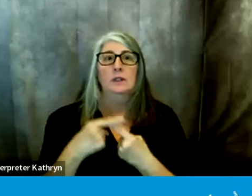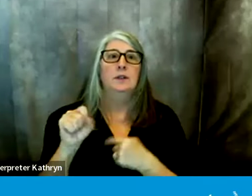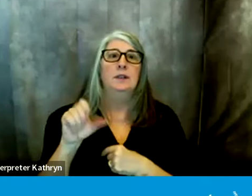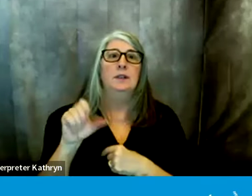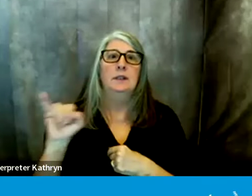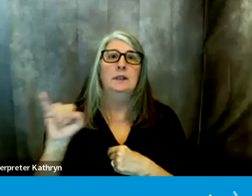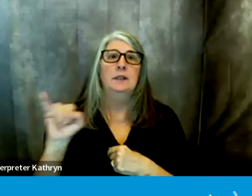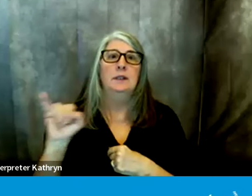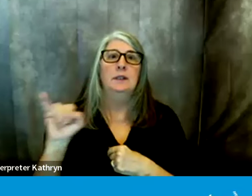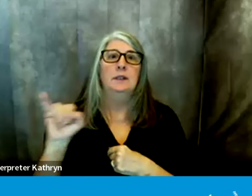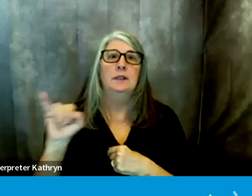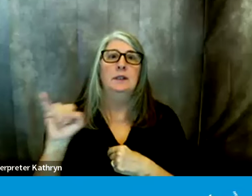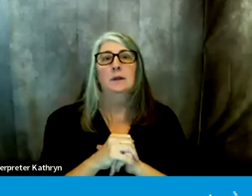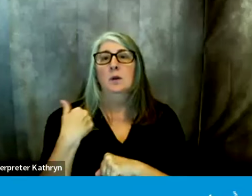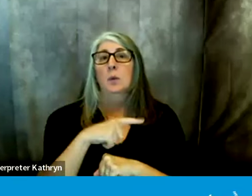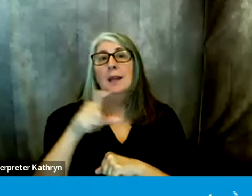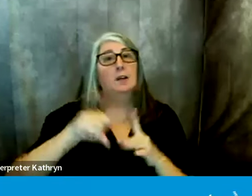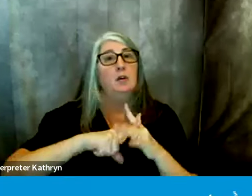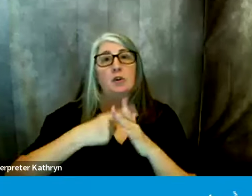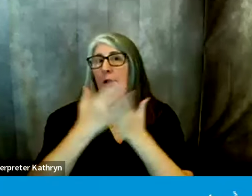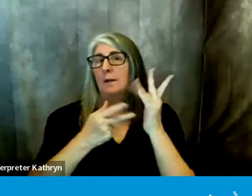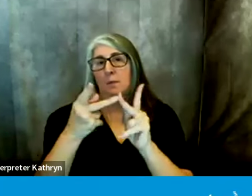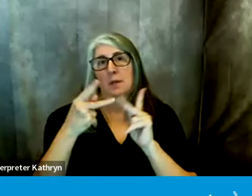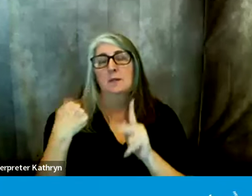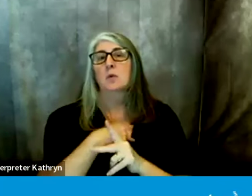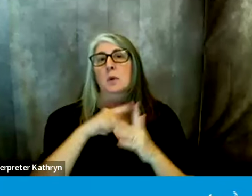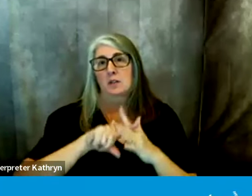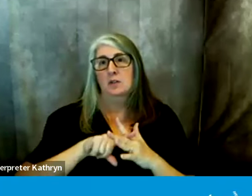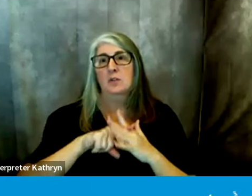We need to start somewhere. We've started with the most amount of information we know.